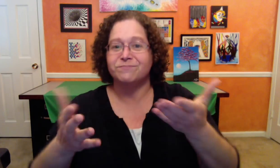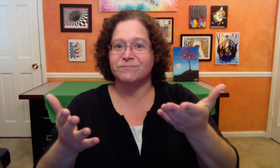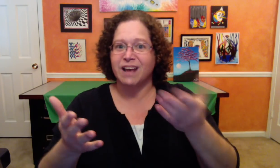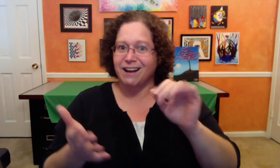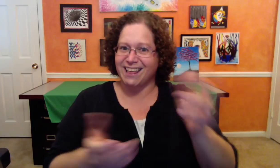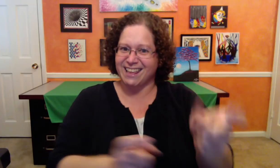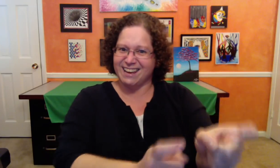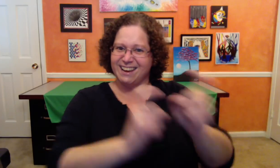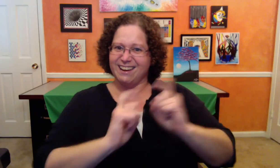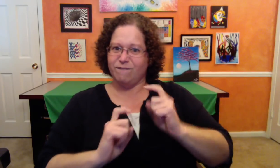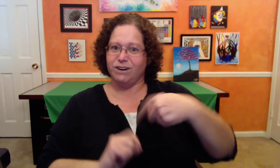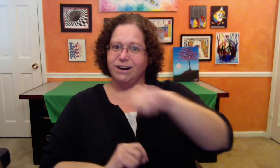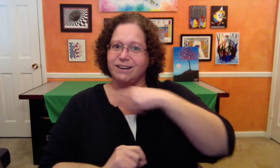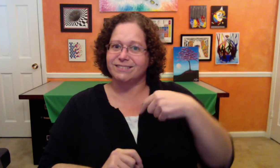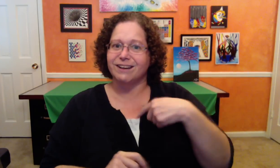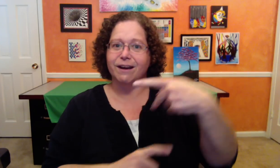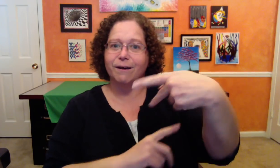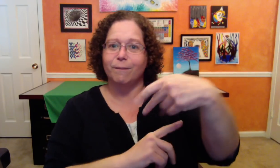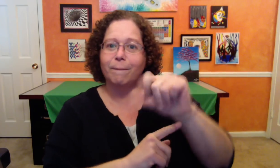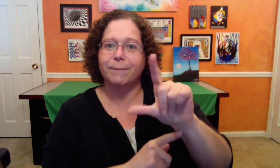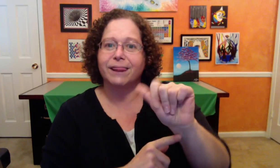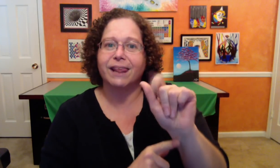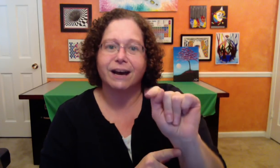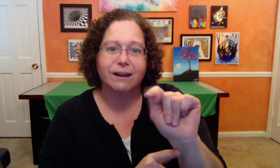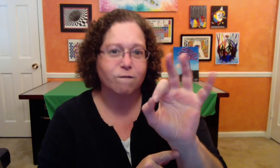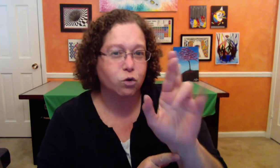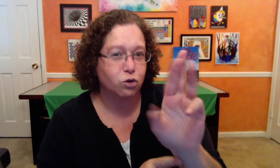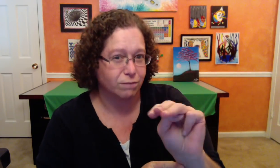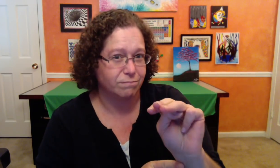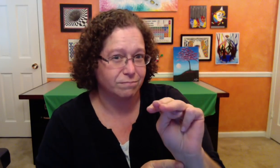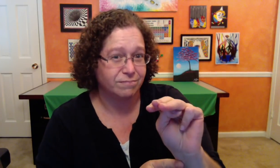This gave us the platform.